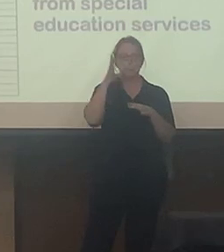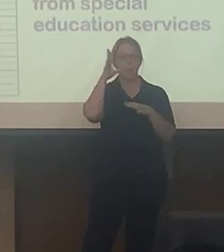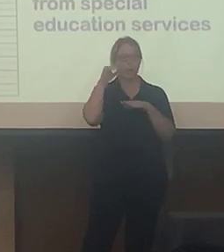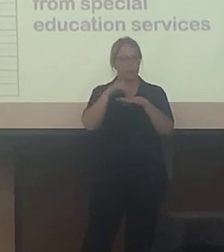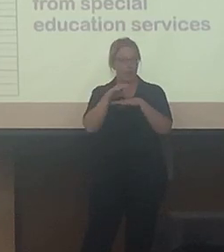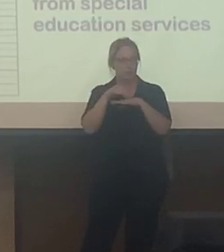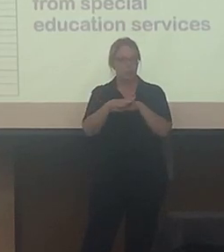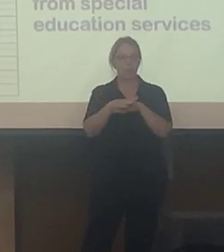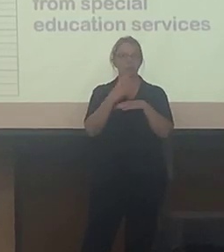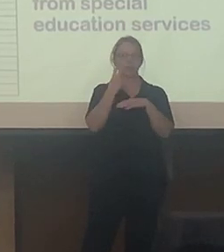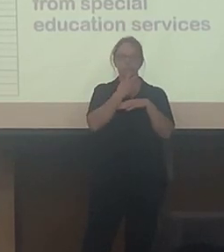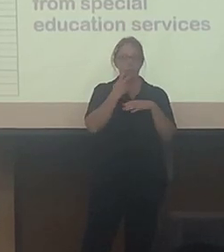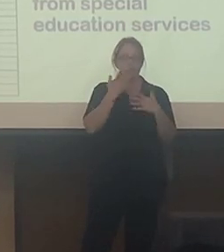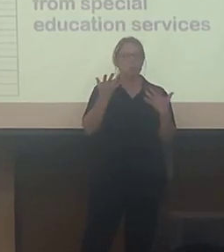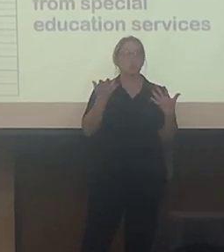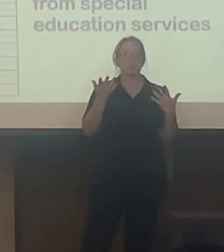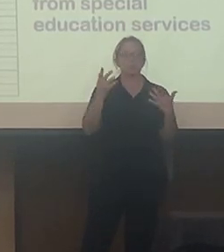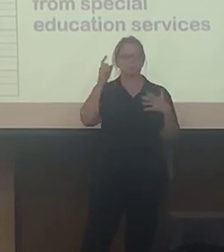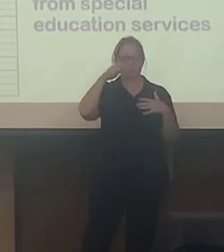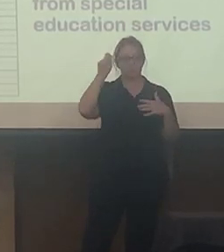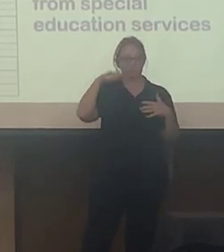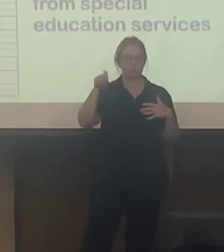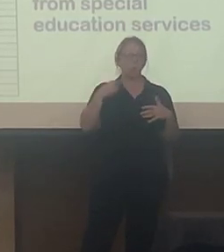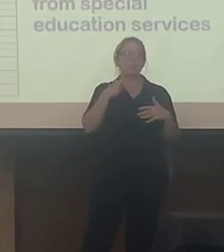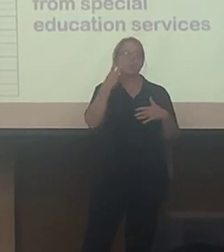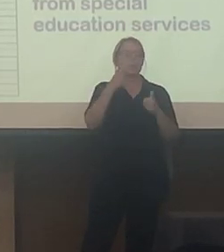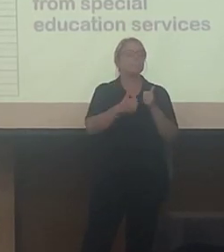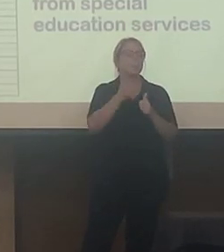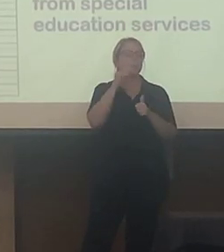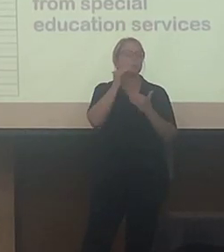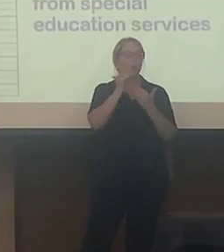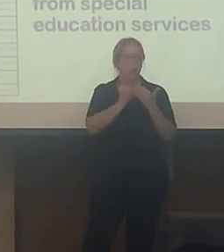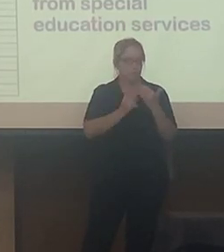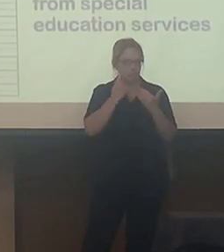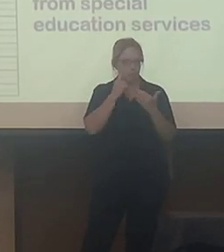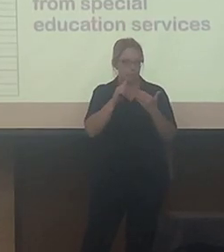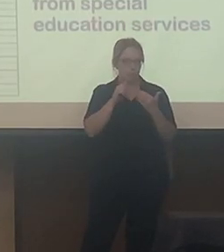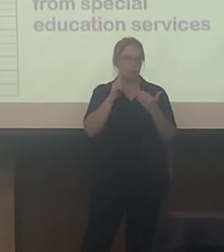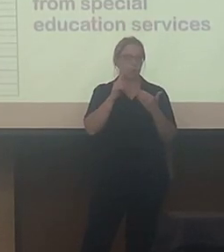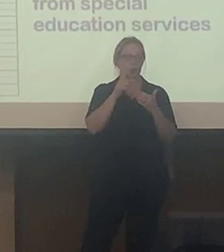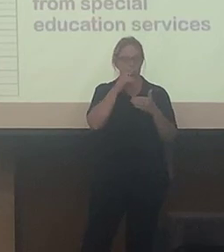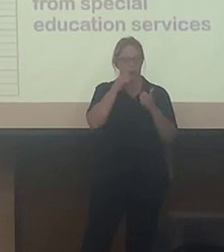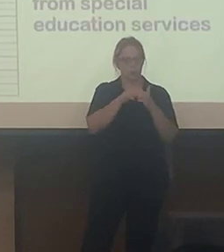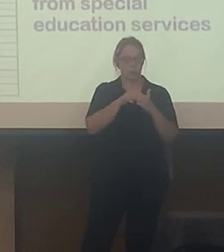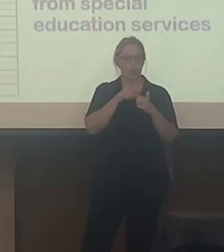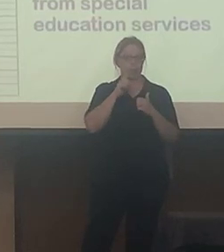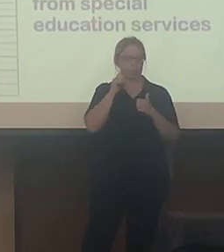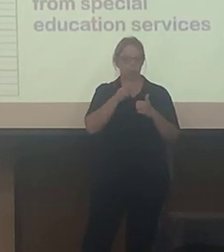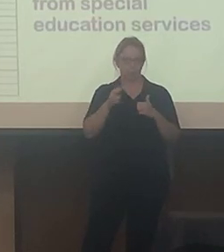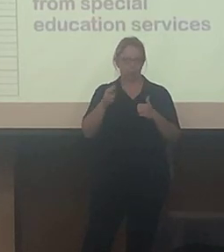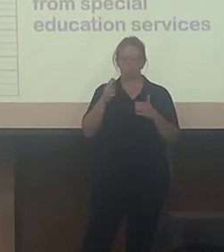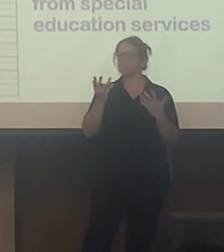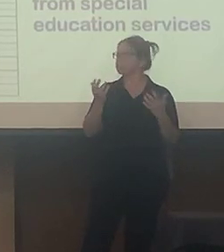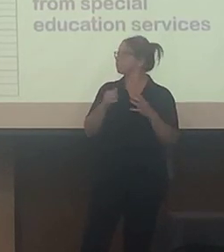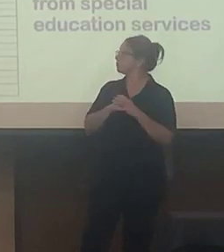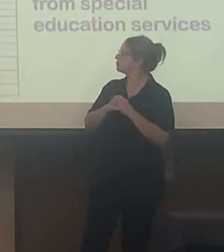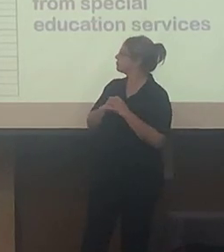any of these can be checked these are just ones we see most often yes yeah so one time a year for